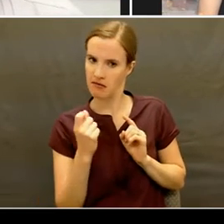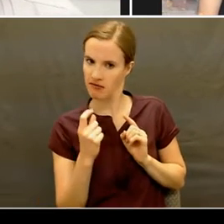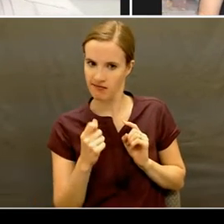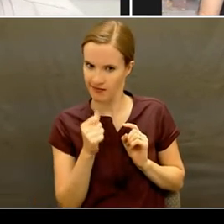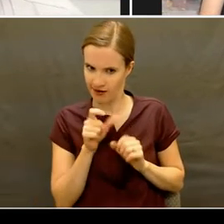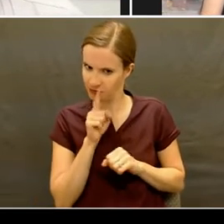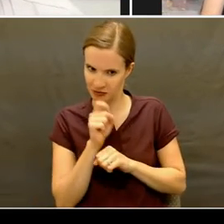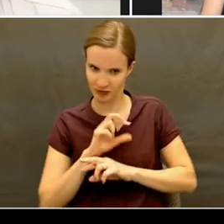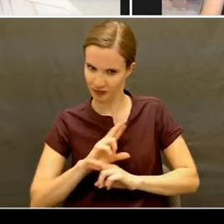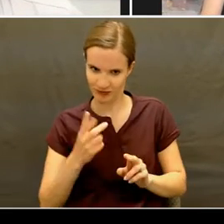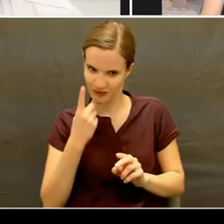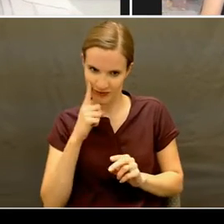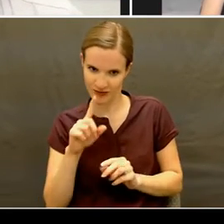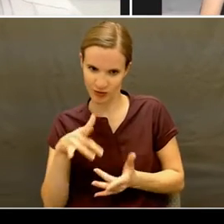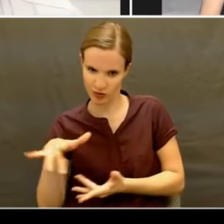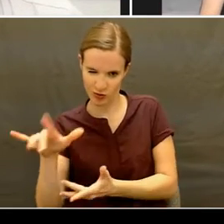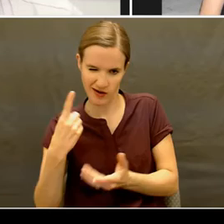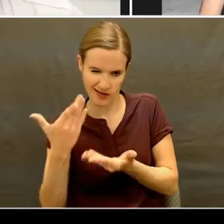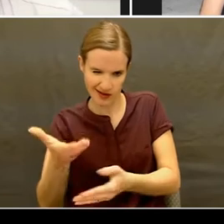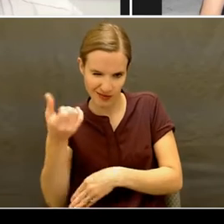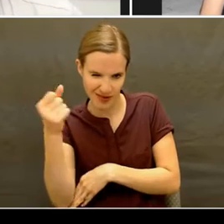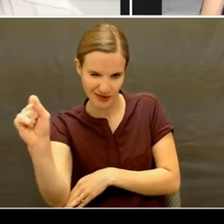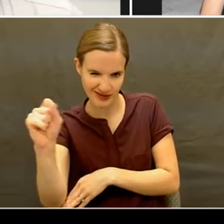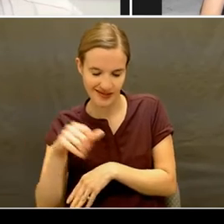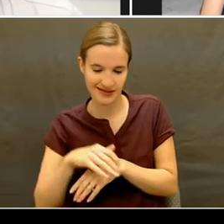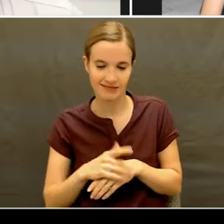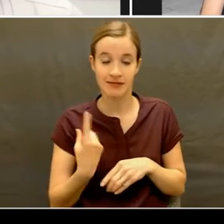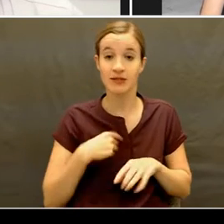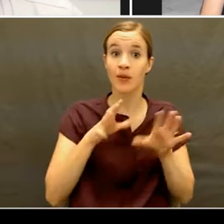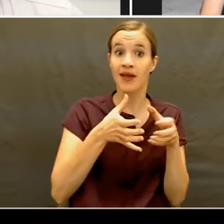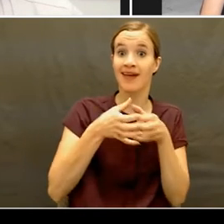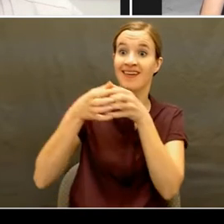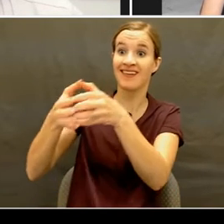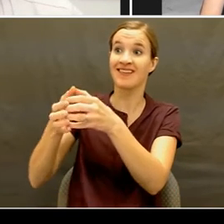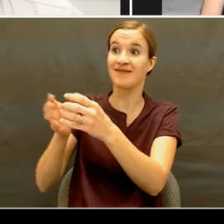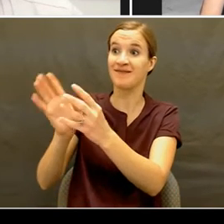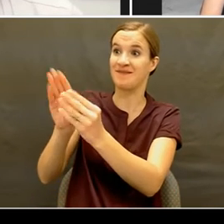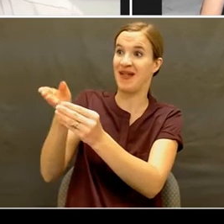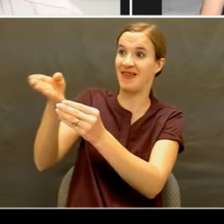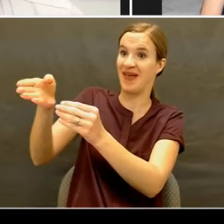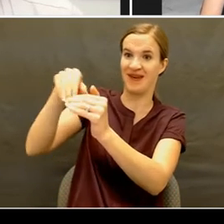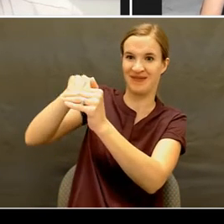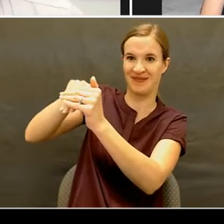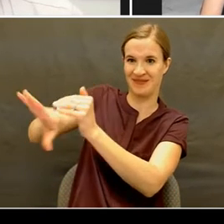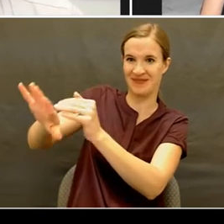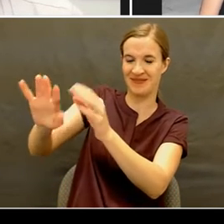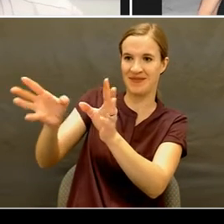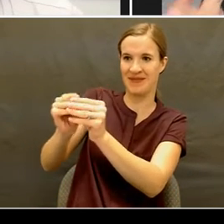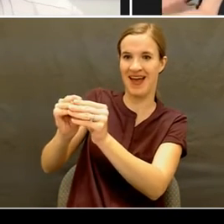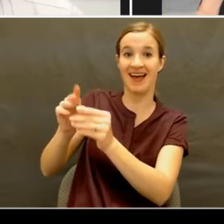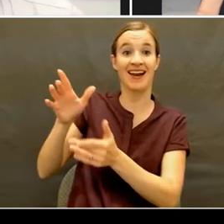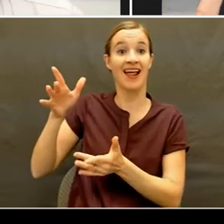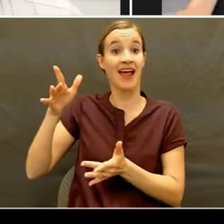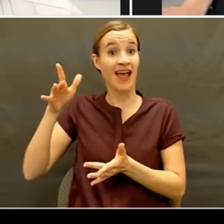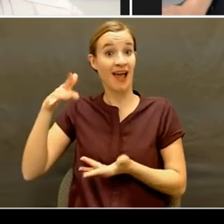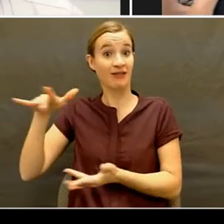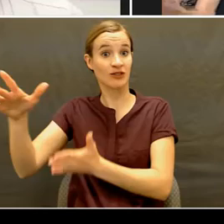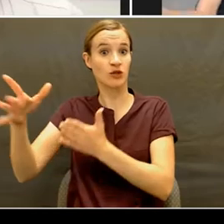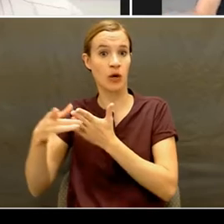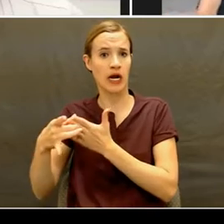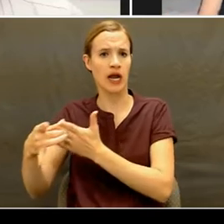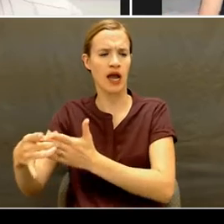that point, the tour guides, you know, just said, well, after seeing all the mass of disabilities,